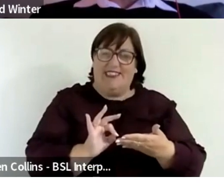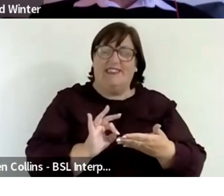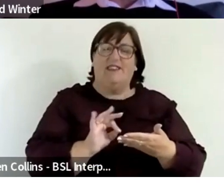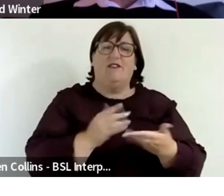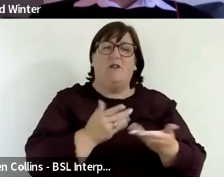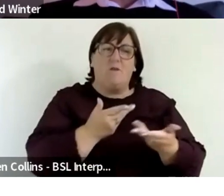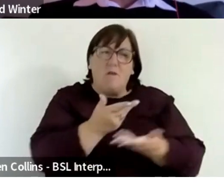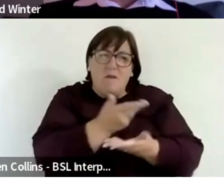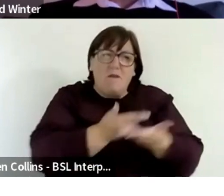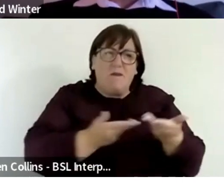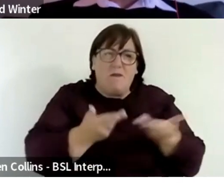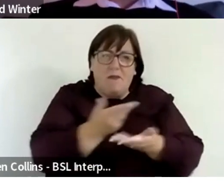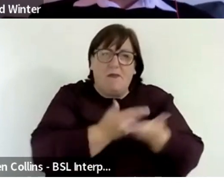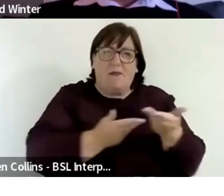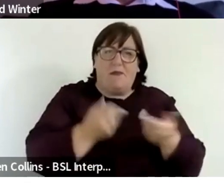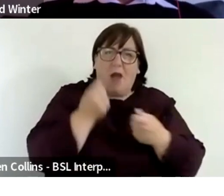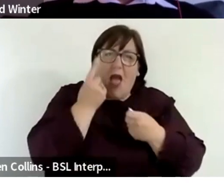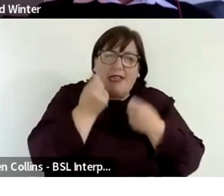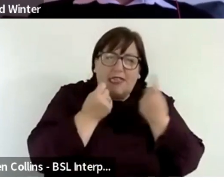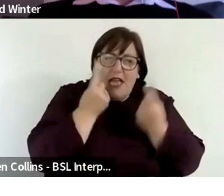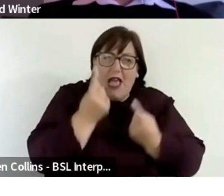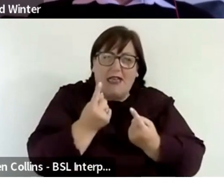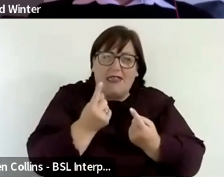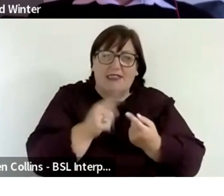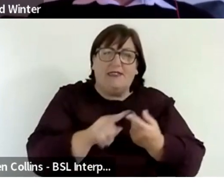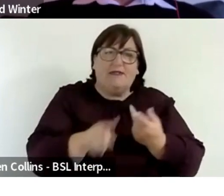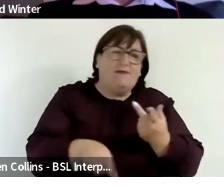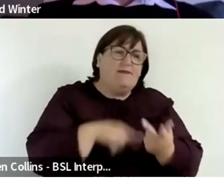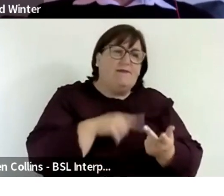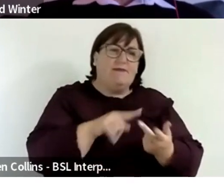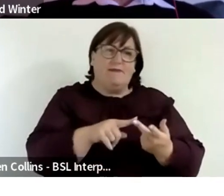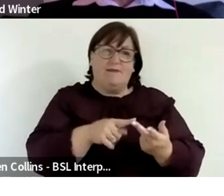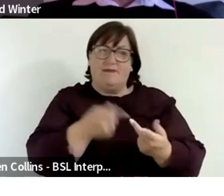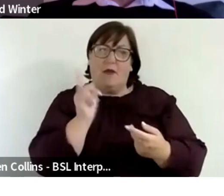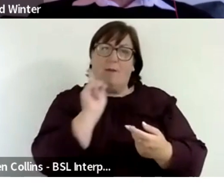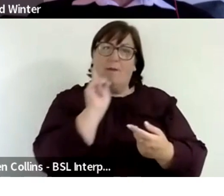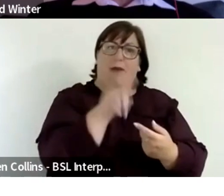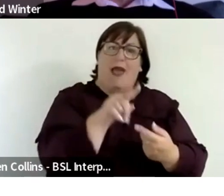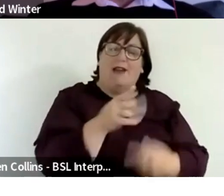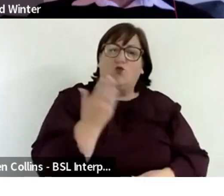identified in their research. At school they turn those ideas into models and drawings.